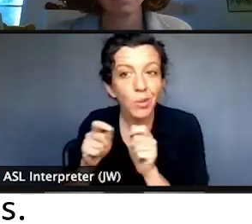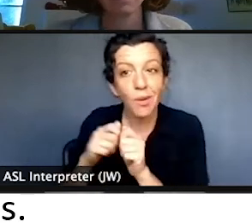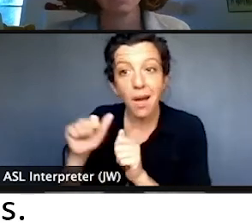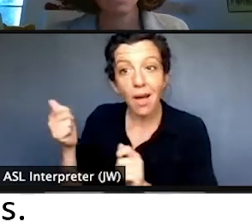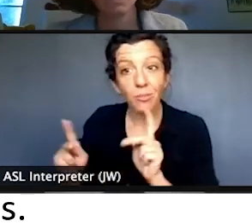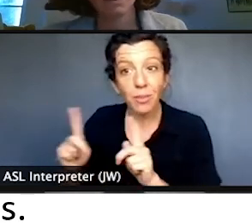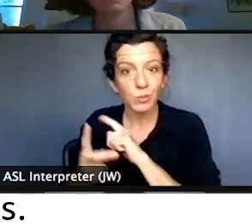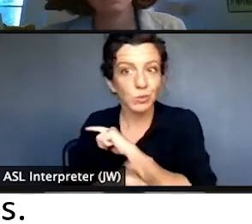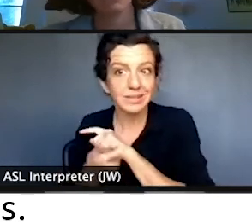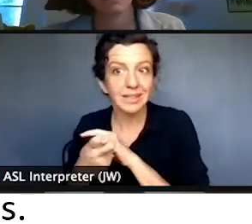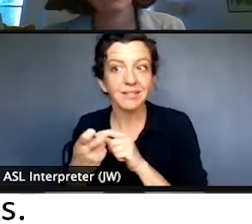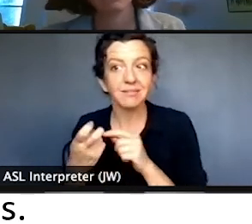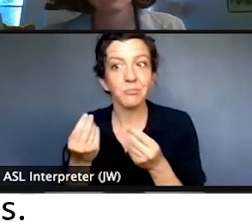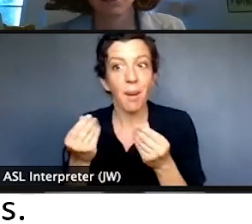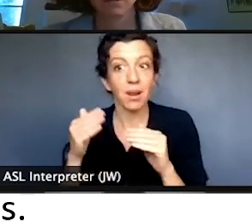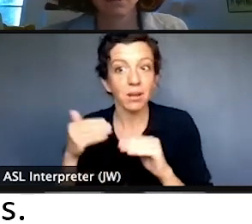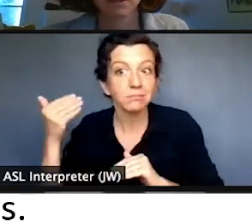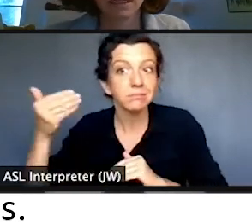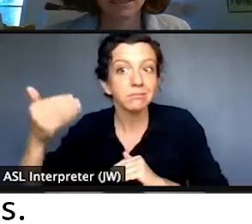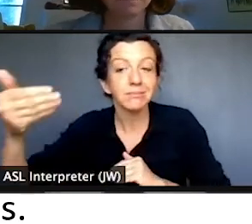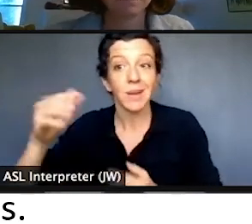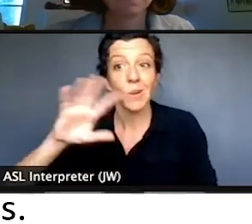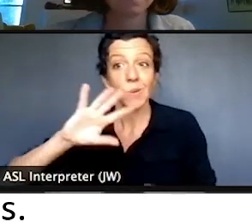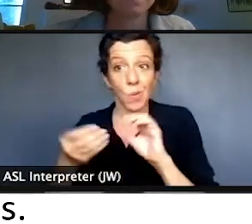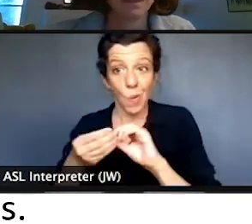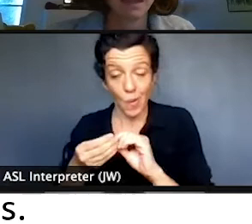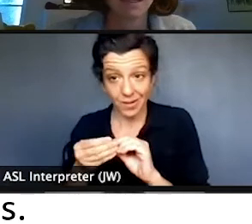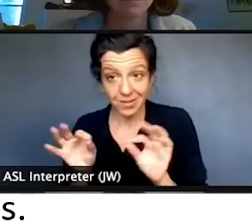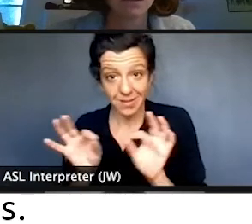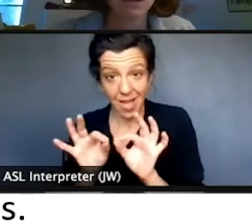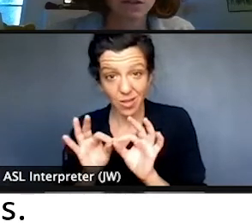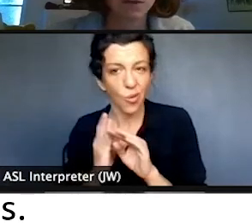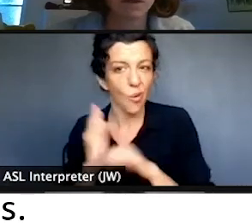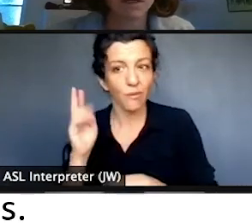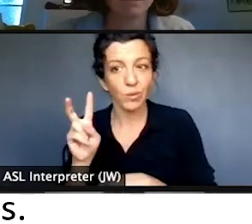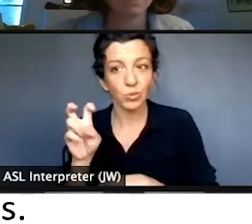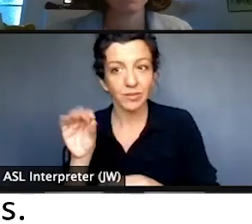than one year before being reconsidered for release. The third component of the measure is